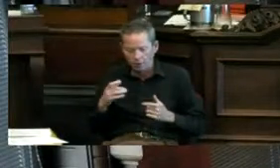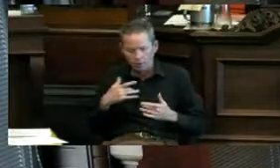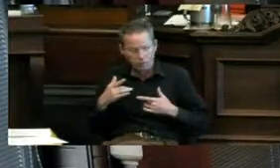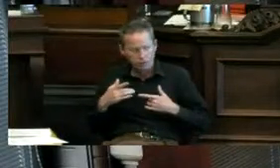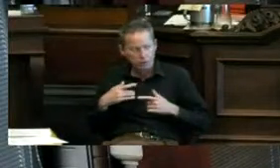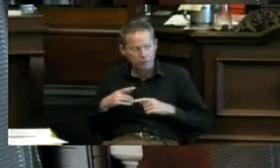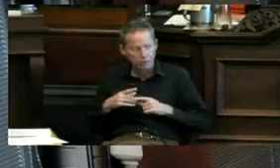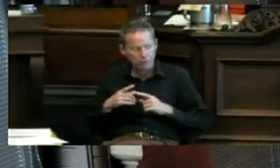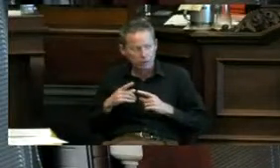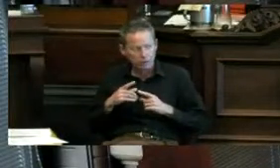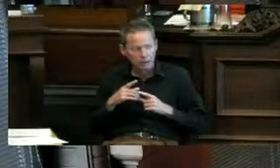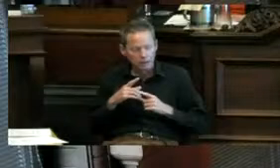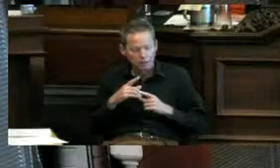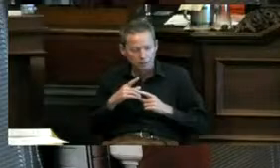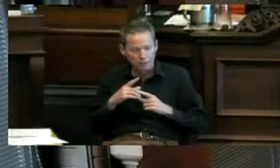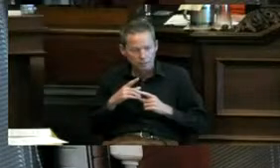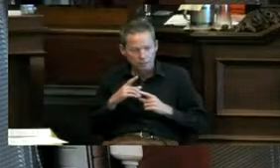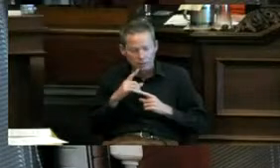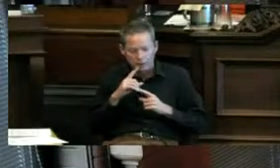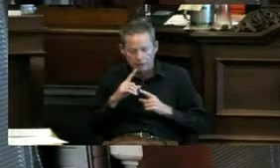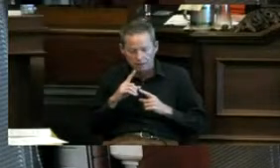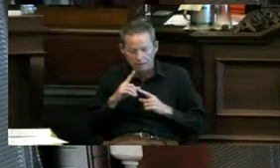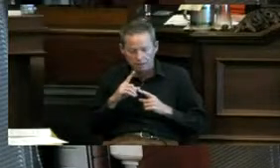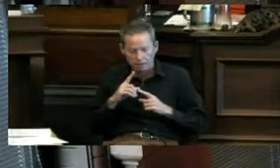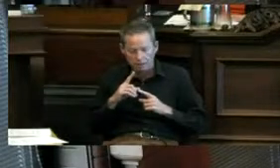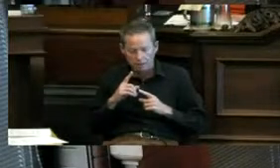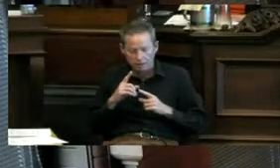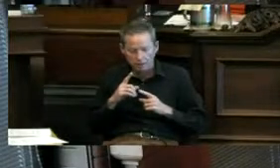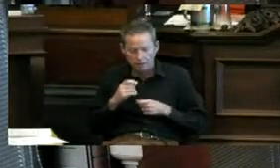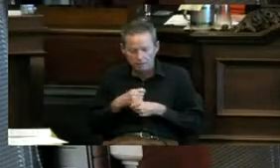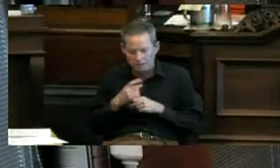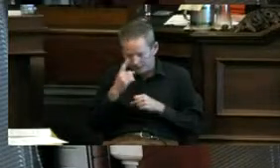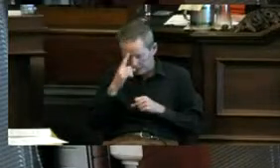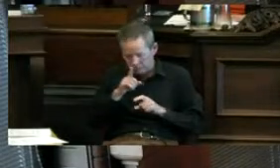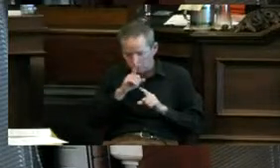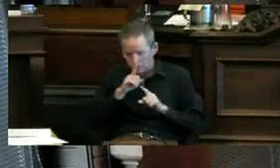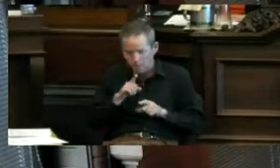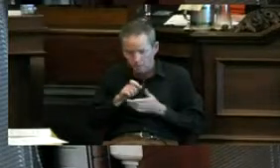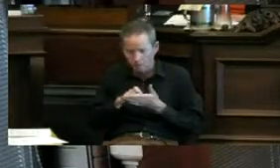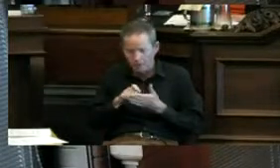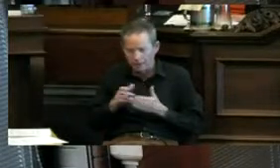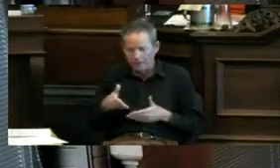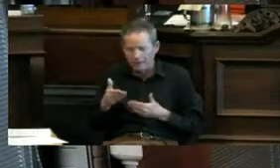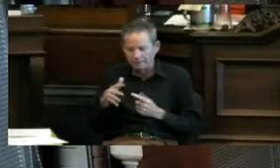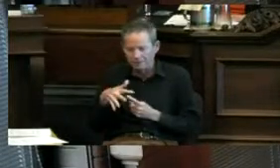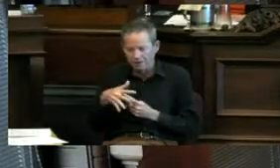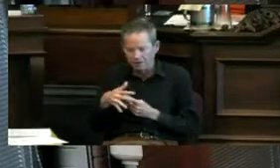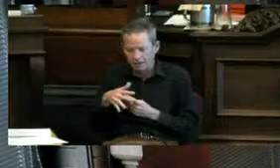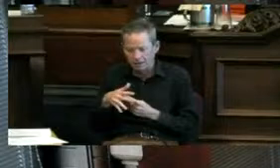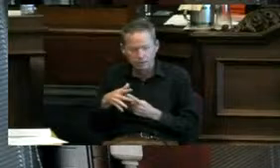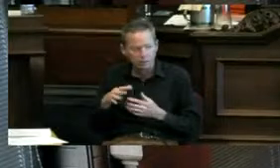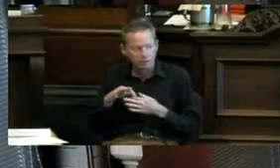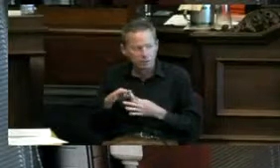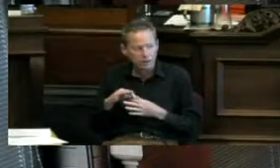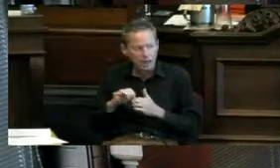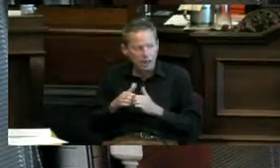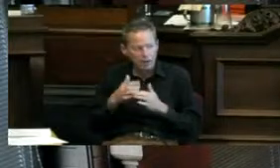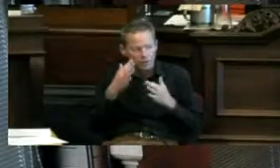question and the and the concern I think to do the question justice in the form of a